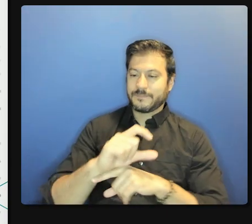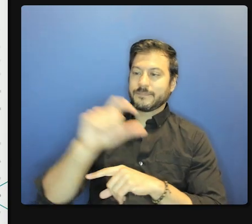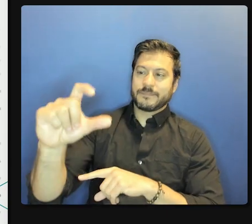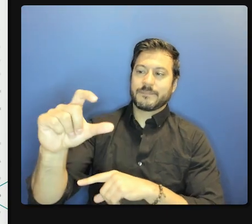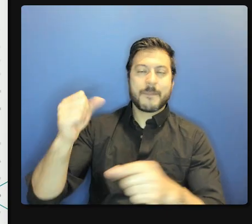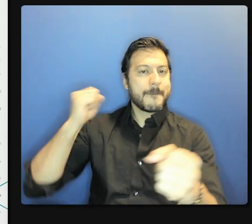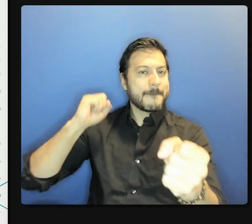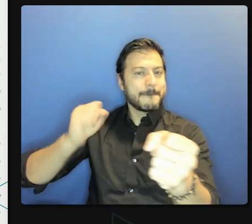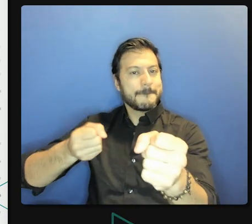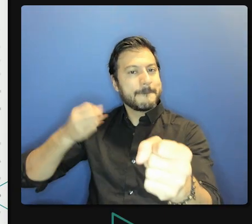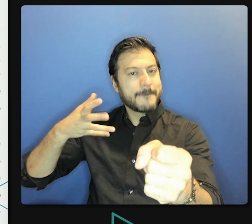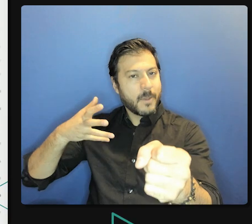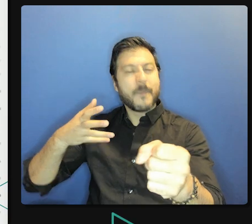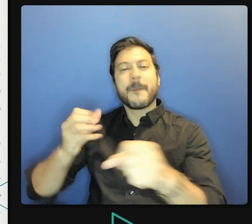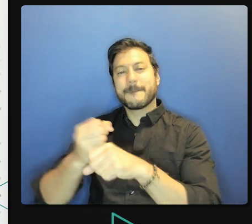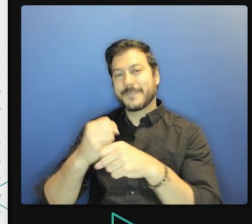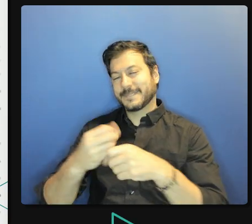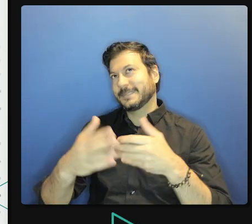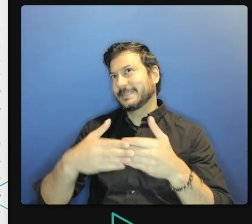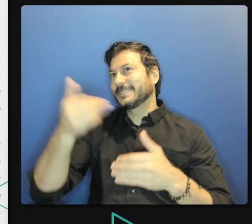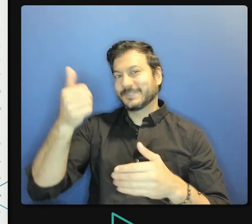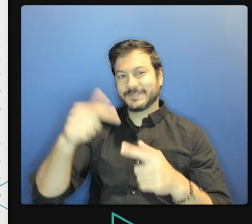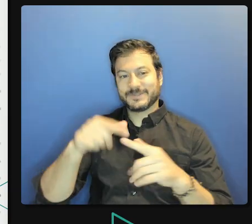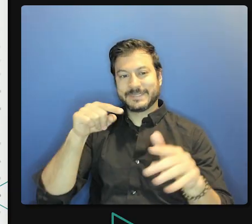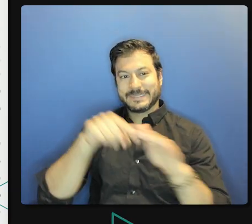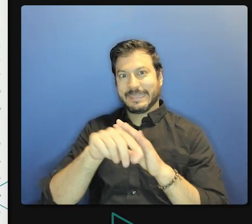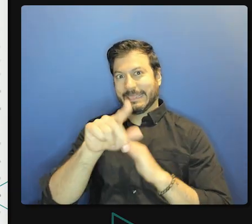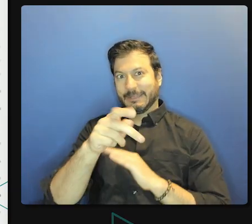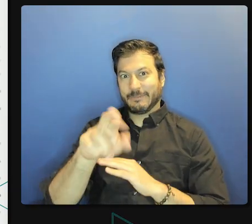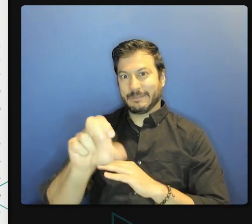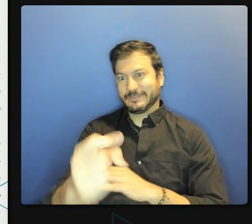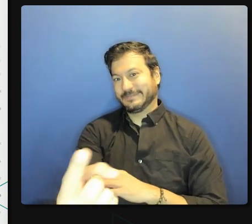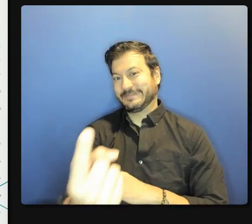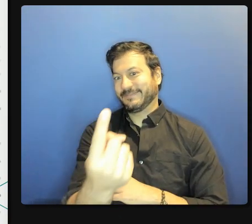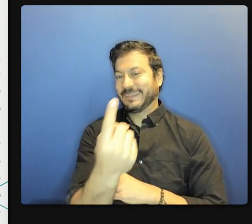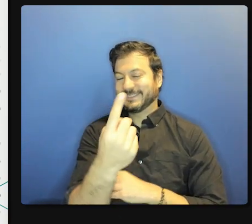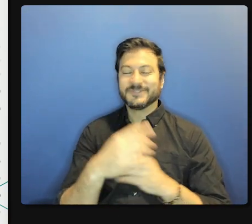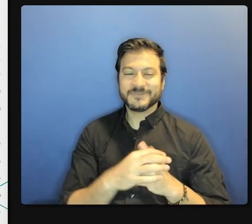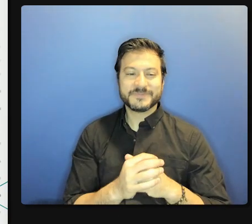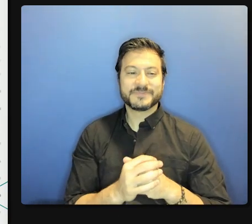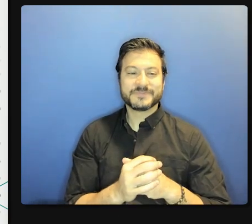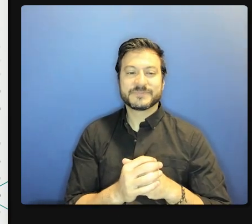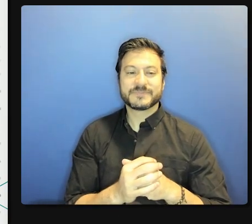Now I have my bow, which makes it easier to kill creepers that are coming at you.